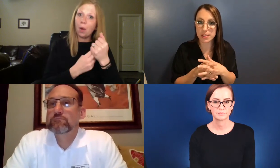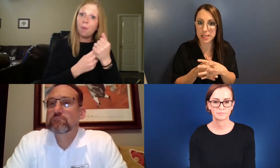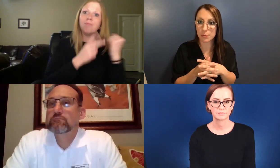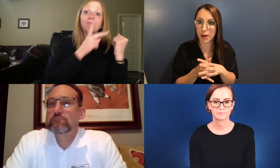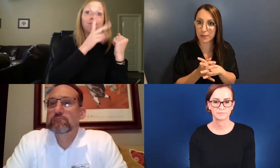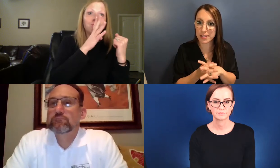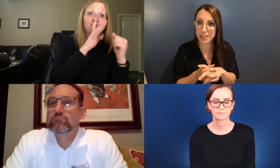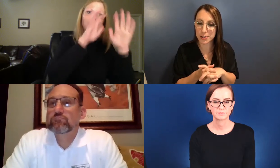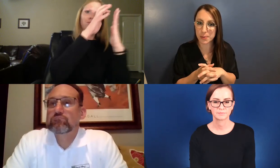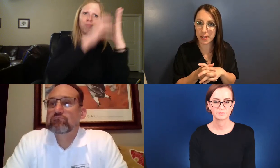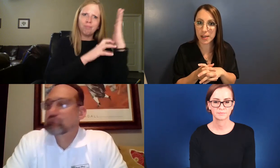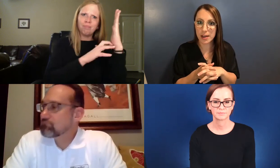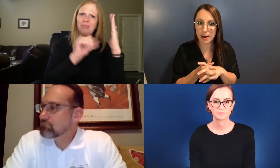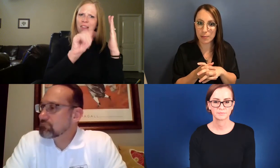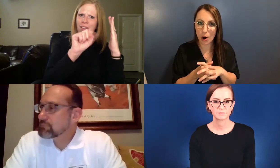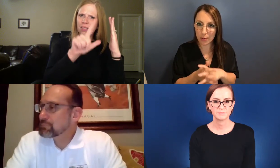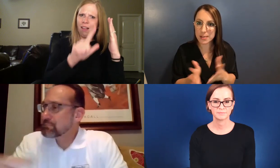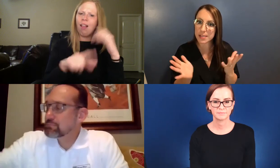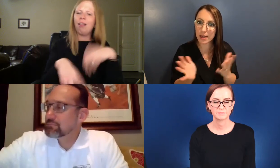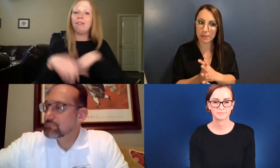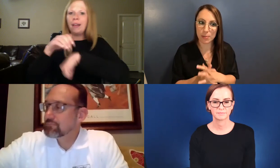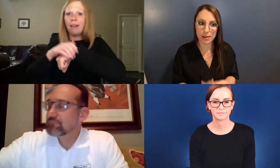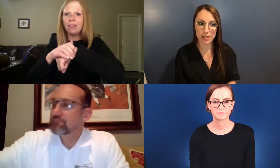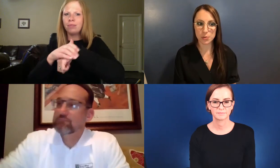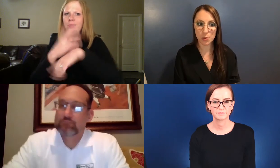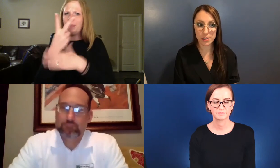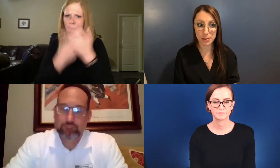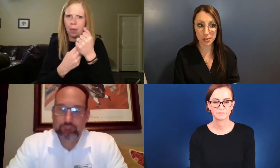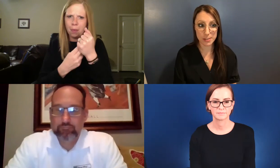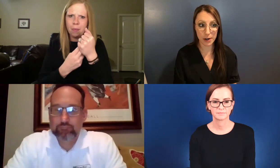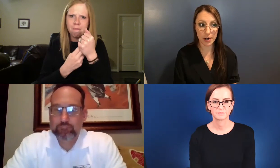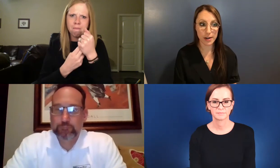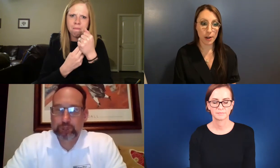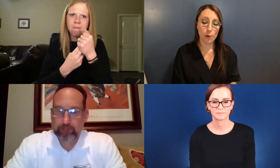because again, we are volunteers, but we're always updating everybody because we want it to be transparent